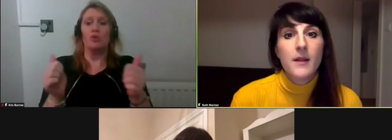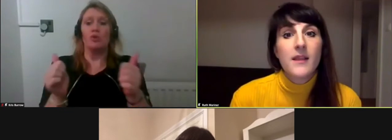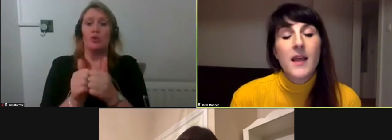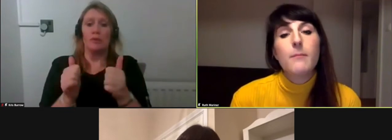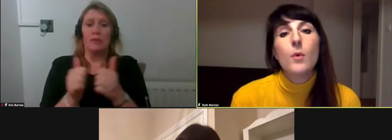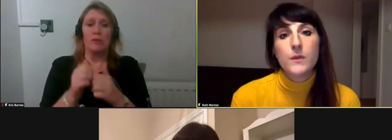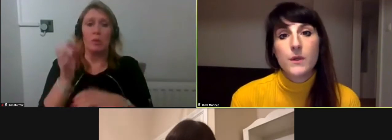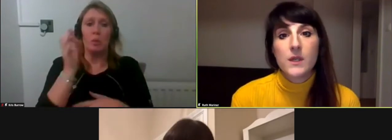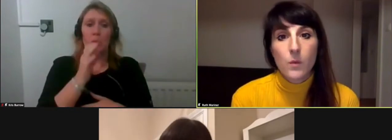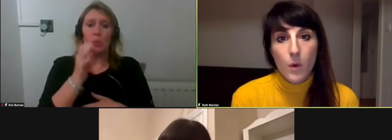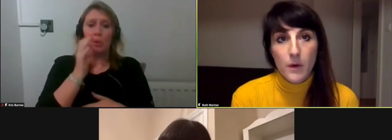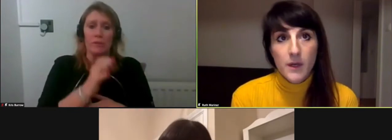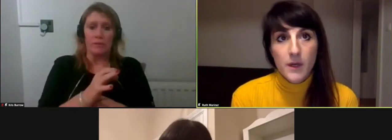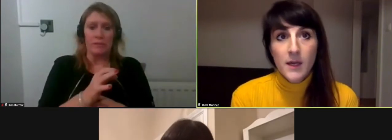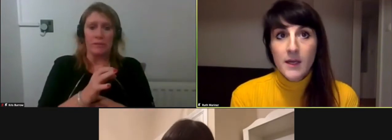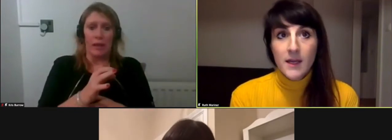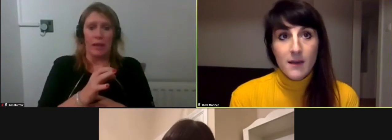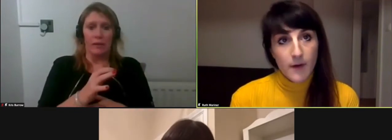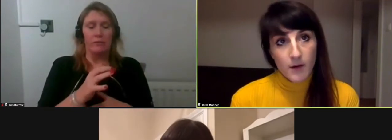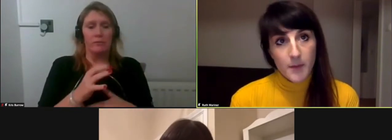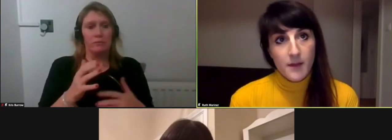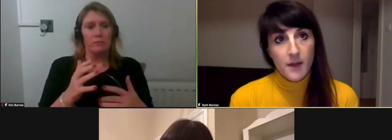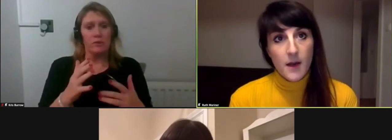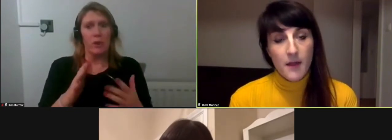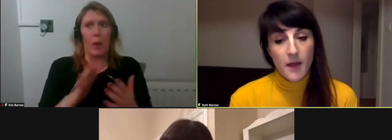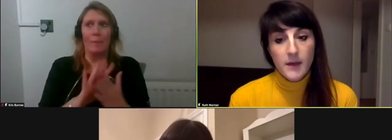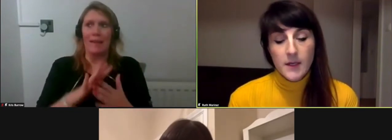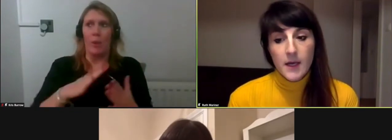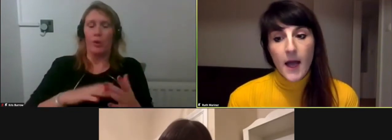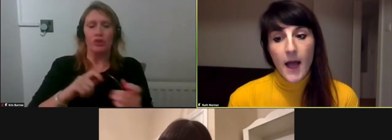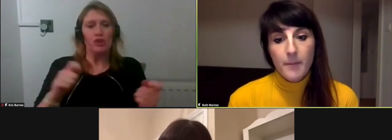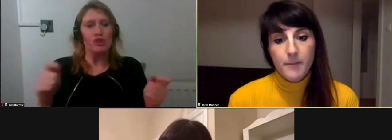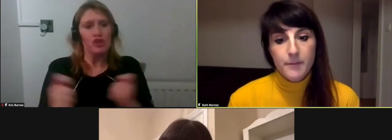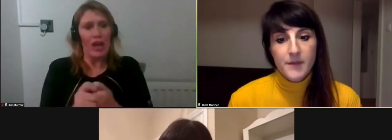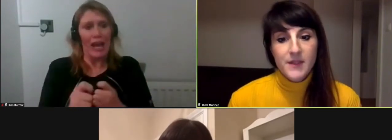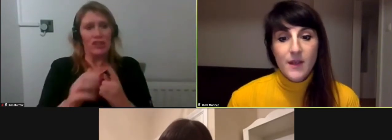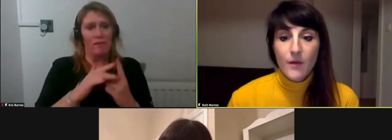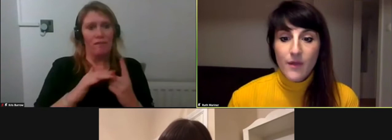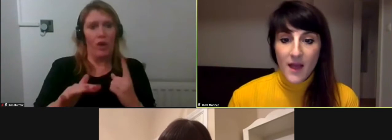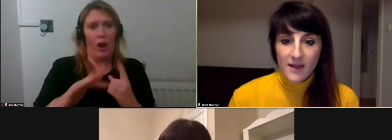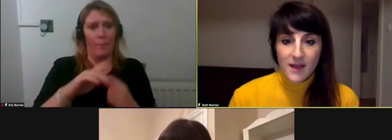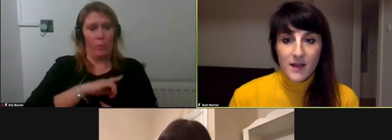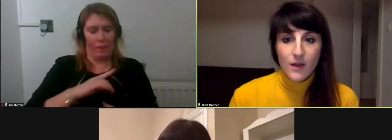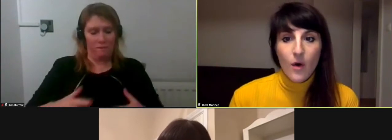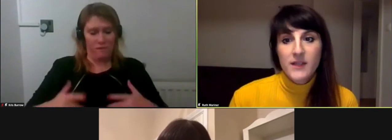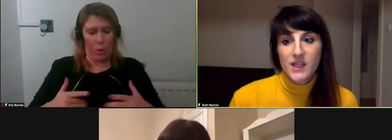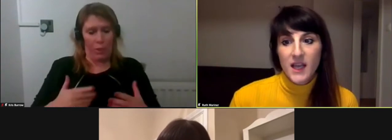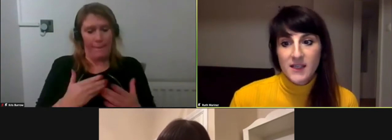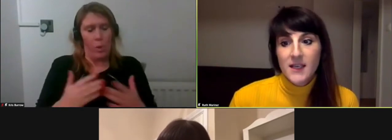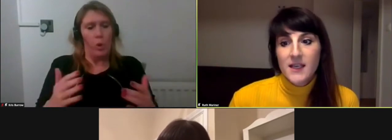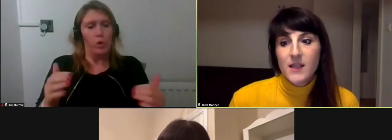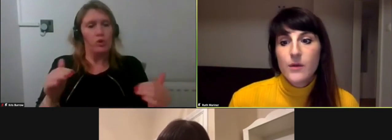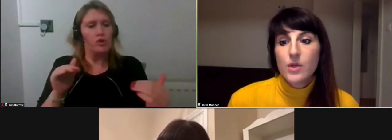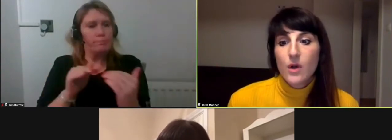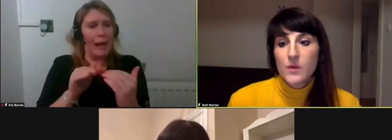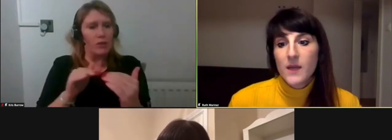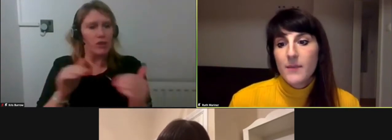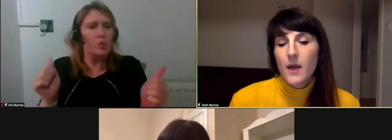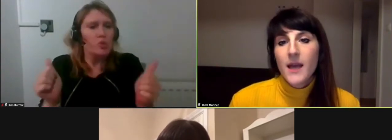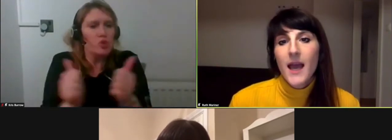environment and they are more suited to one environment than another. So, that's kind of the origin. So, Josh, would it be